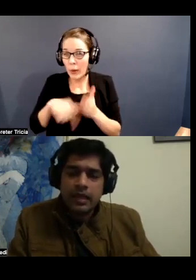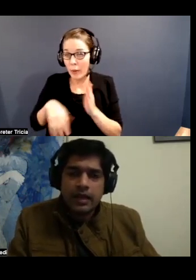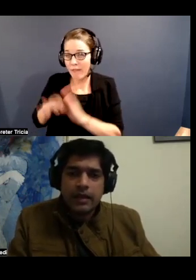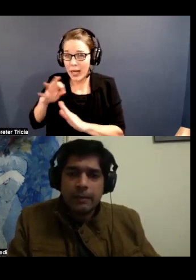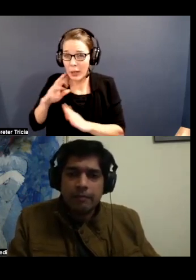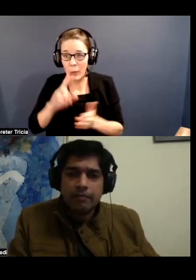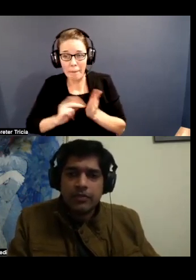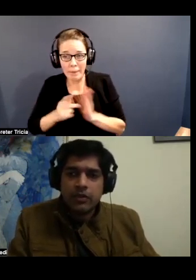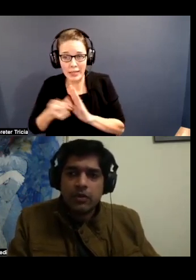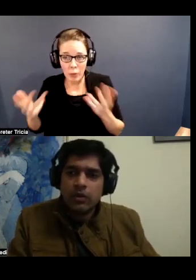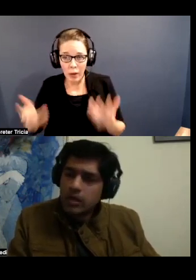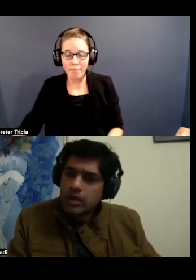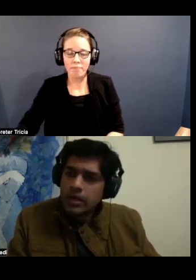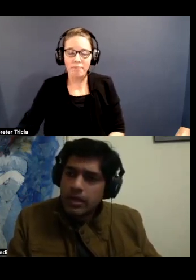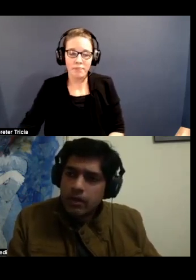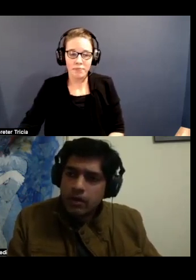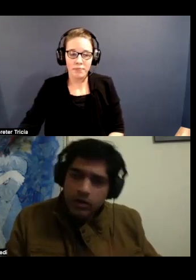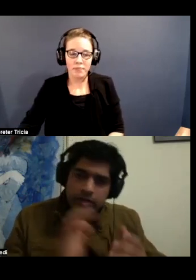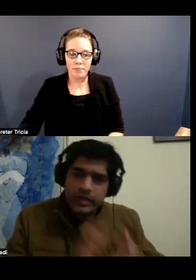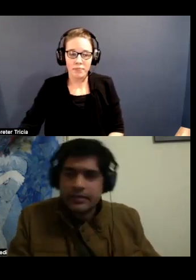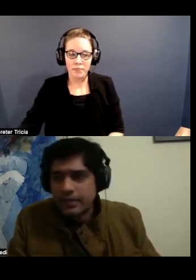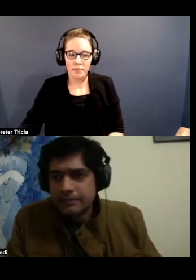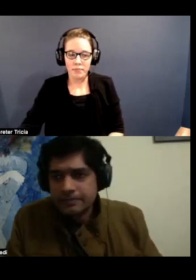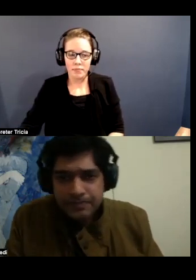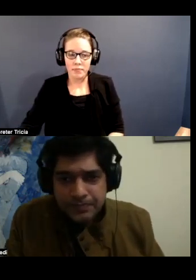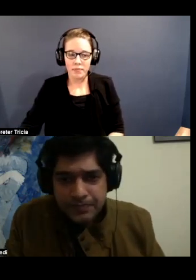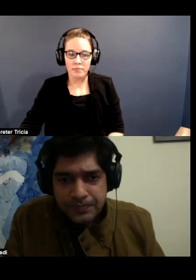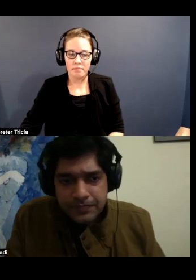So now onto the next slide.